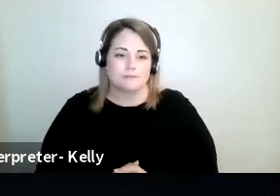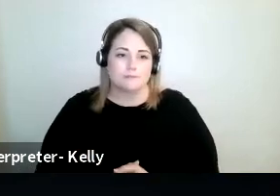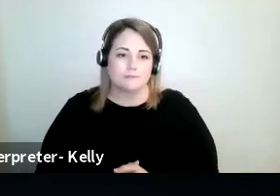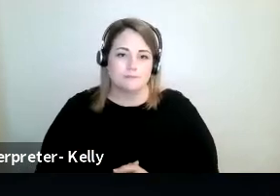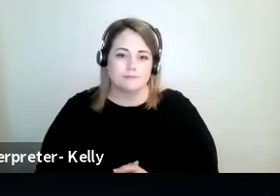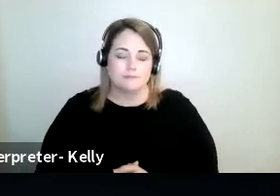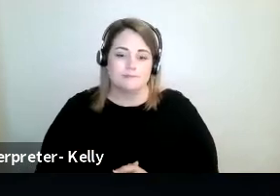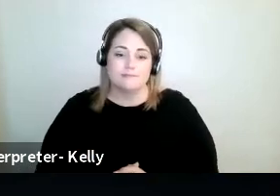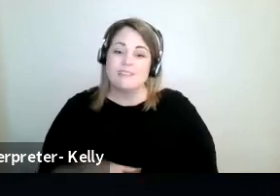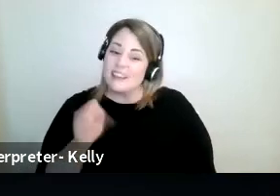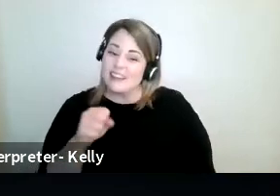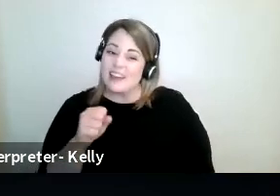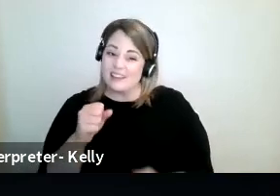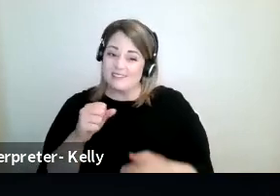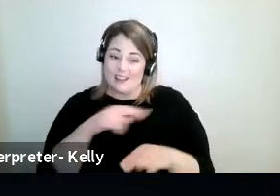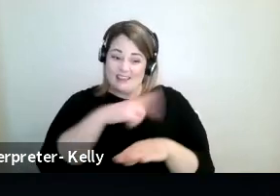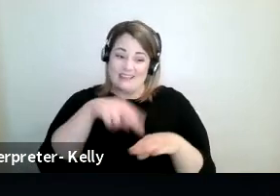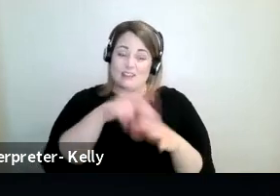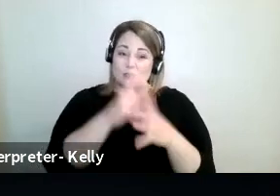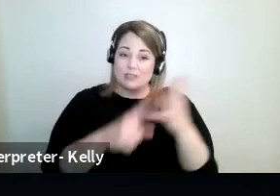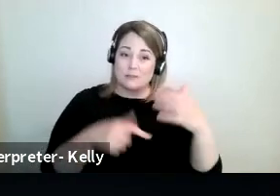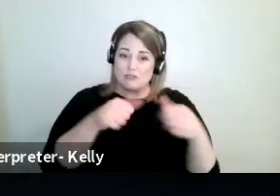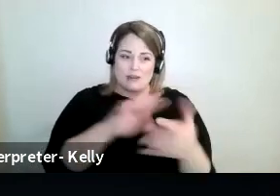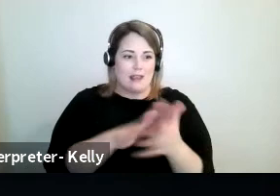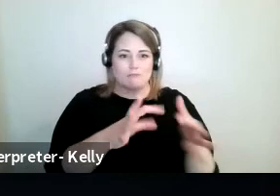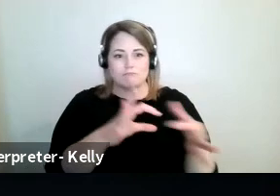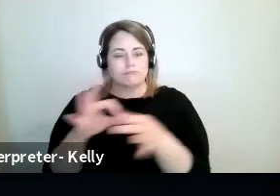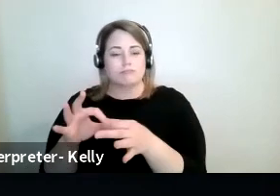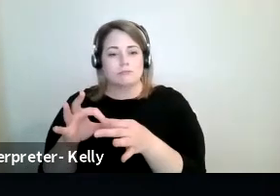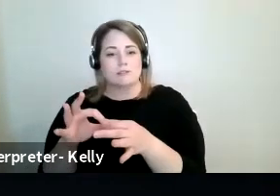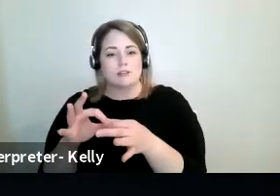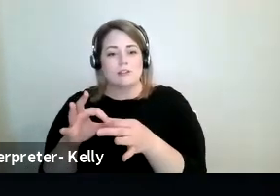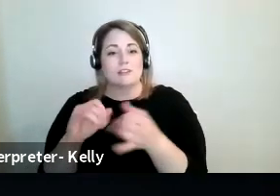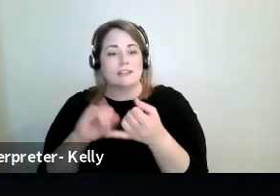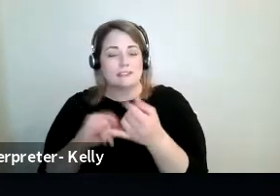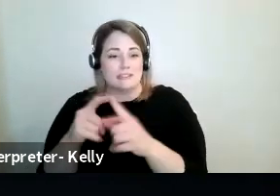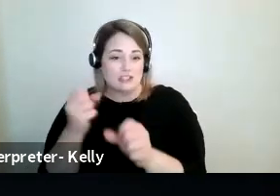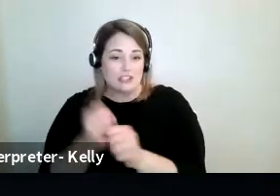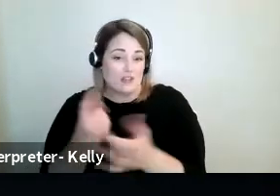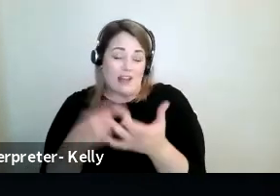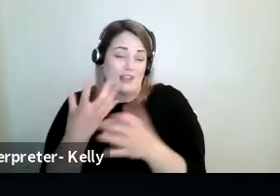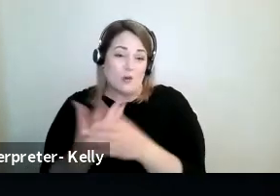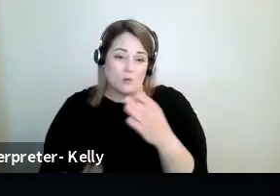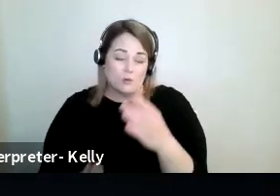Disability Strategy connect to the sustainable goals. So that's a gap as well. If at a strategic